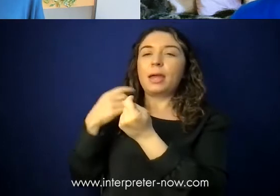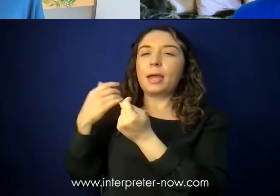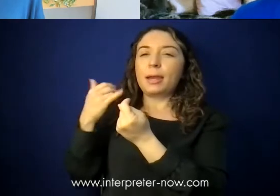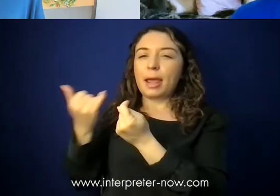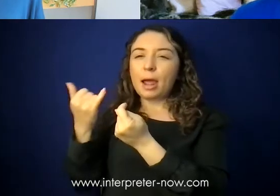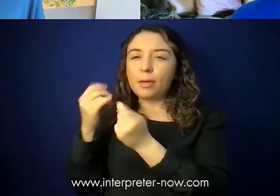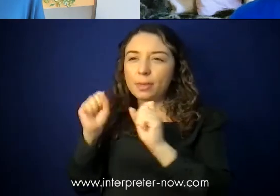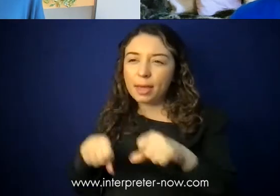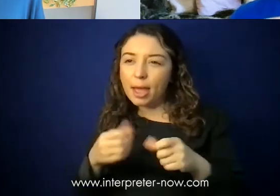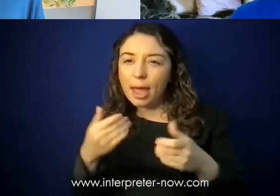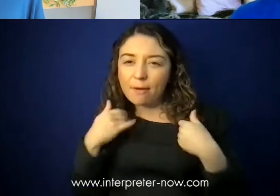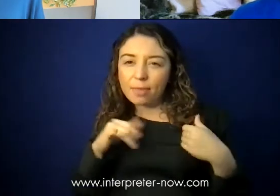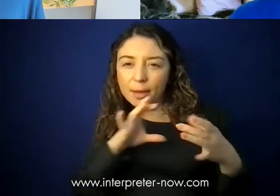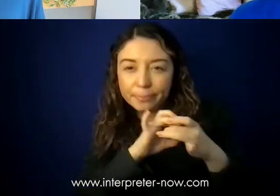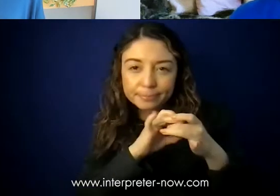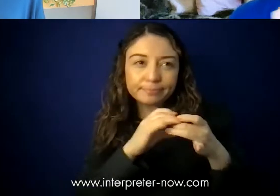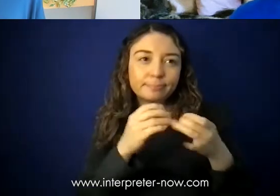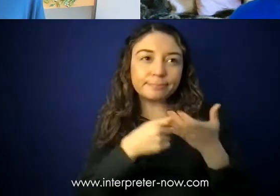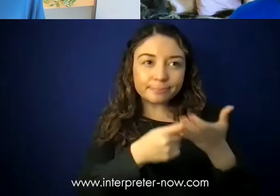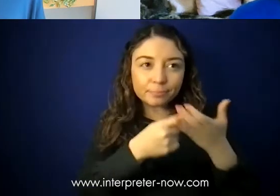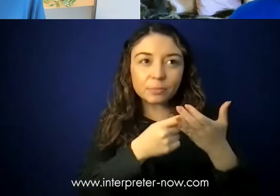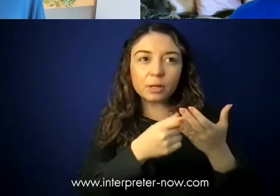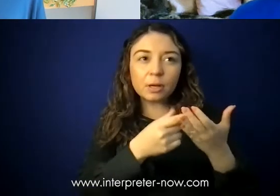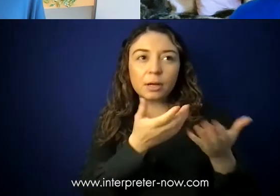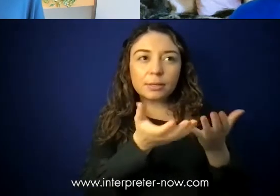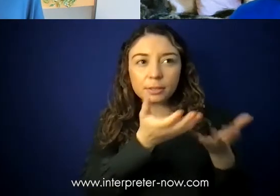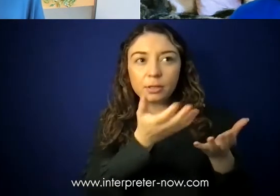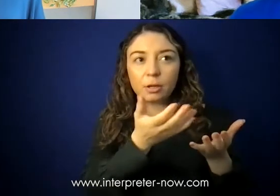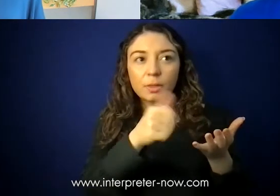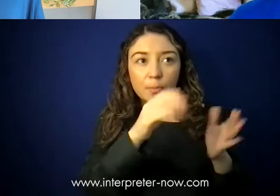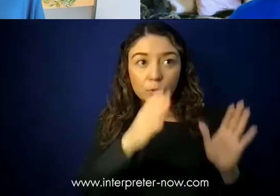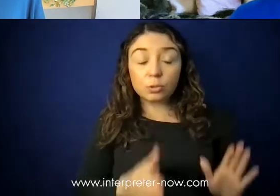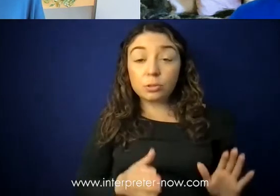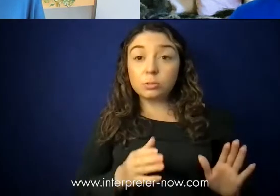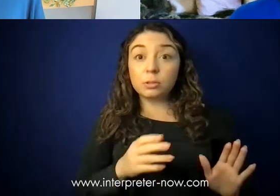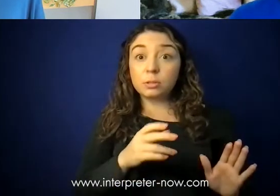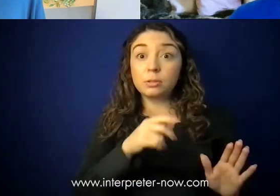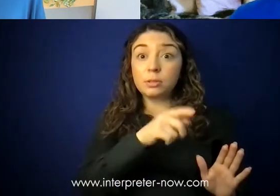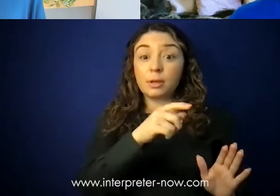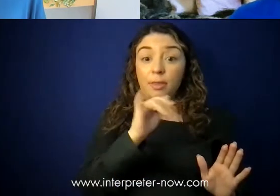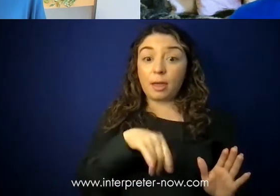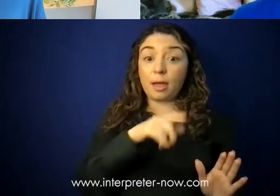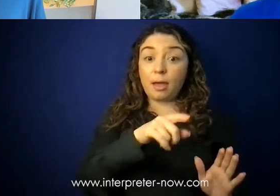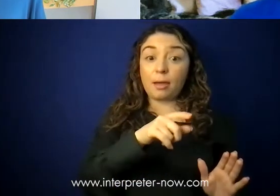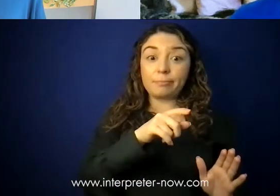to one another as a core priority of doing the work that they do.